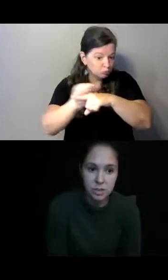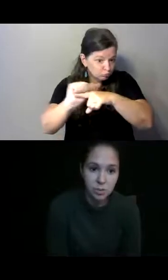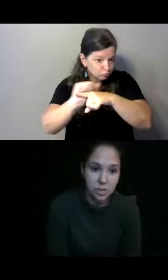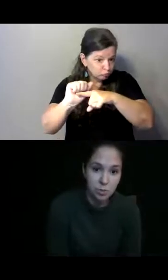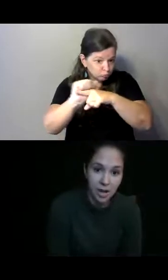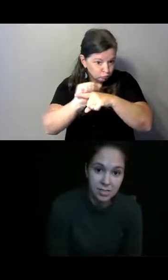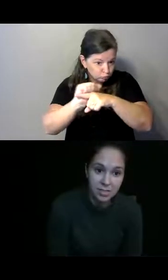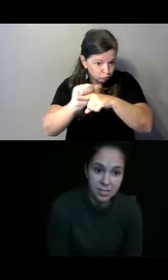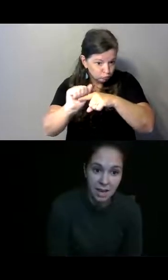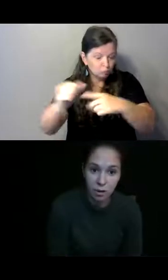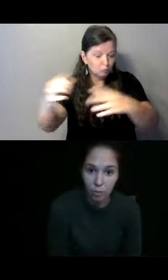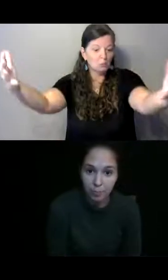Students practice at home